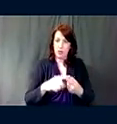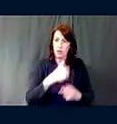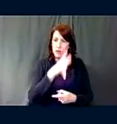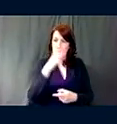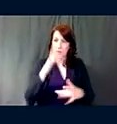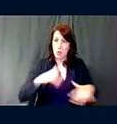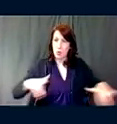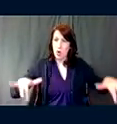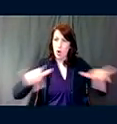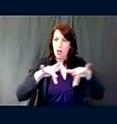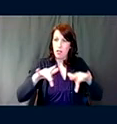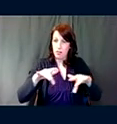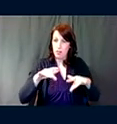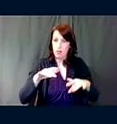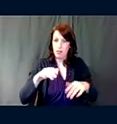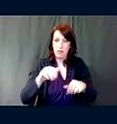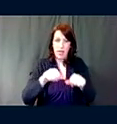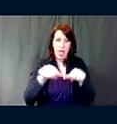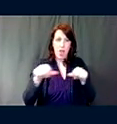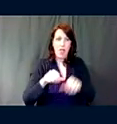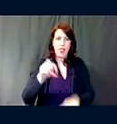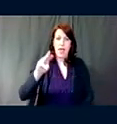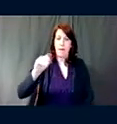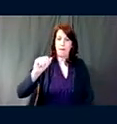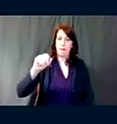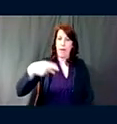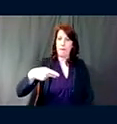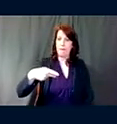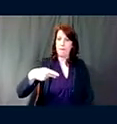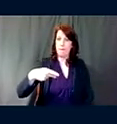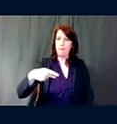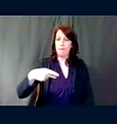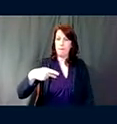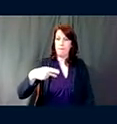RURAL AREAS, FOR EXAMPLE THIS GRAPHIC, THE MAP PROJECT, THE